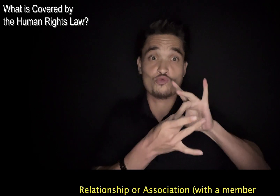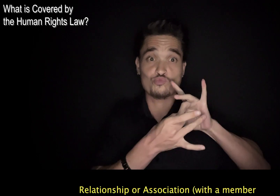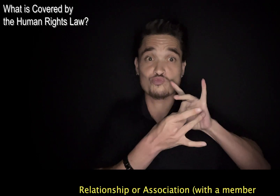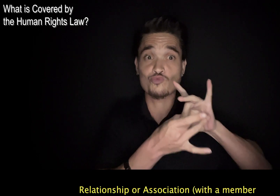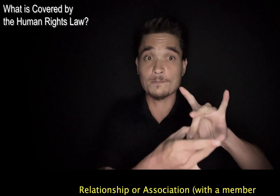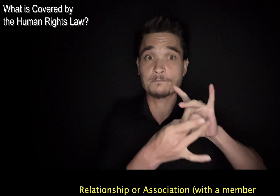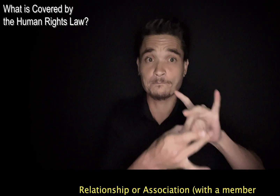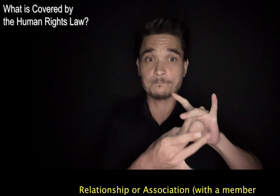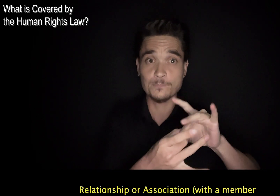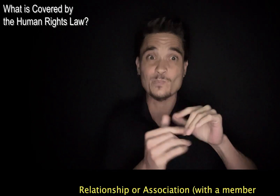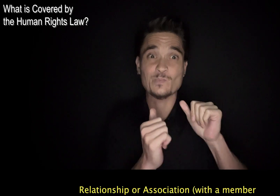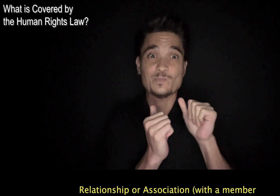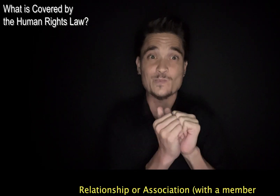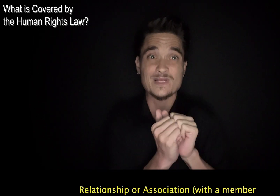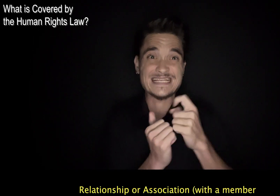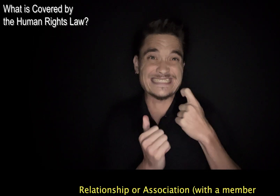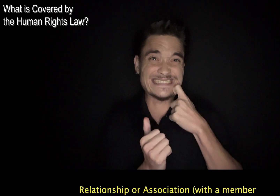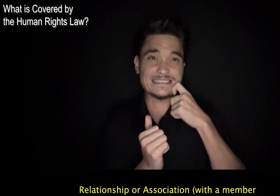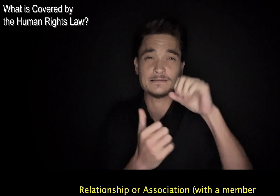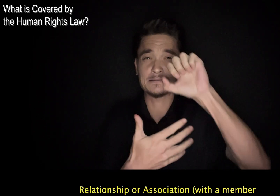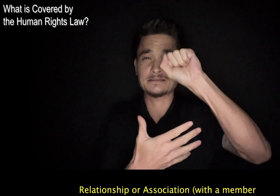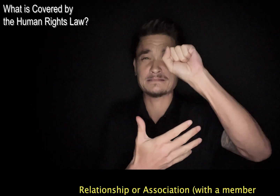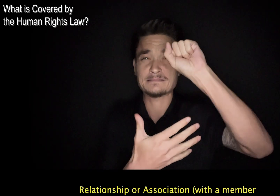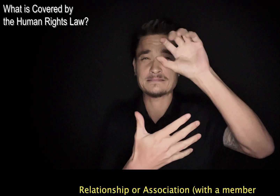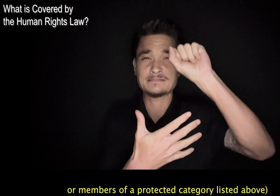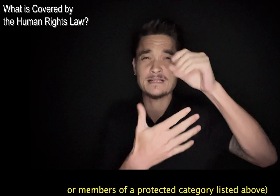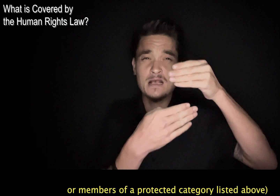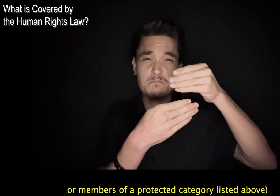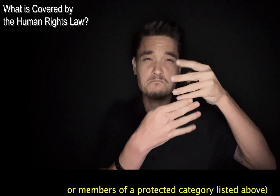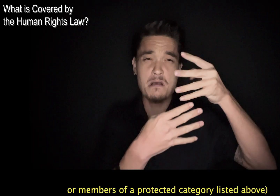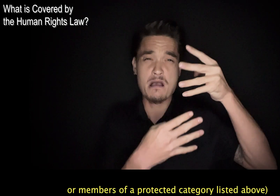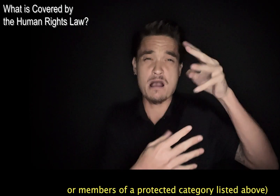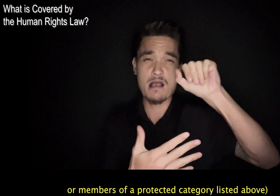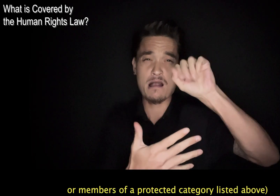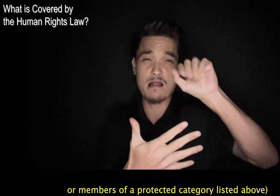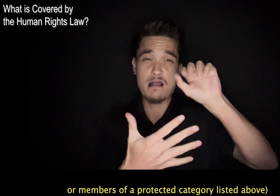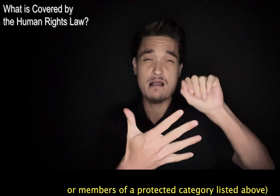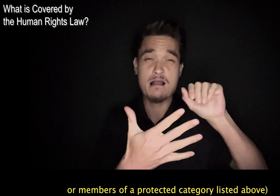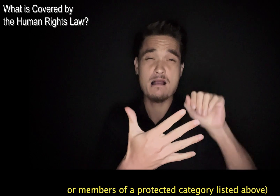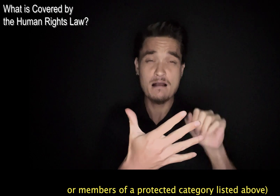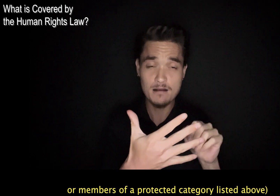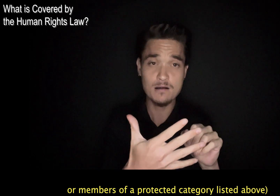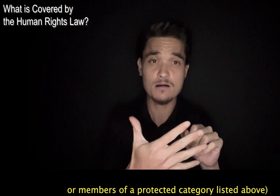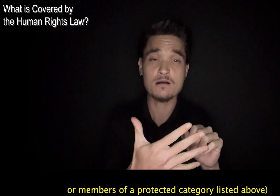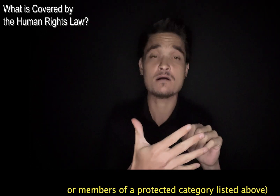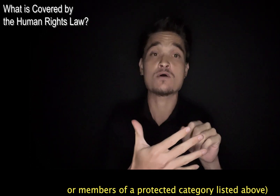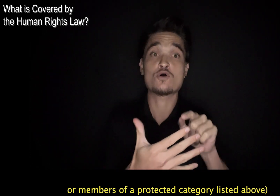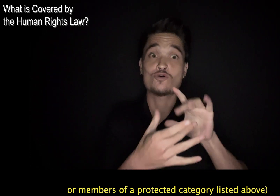Relationship or Association (with a member or members of a protected category listed above)